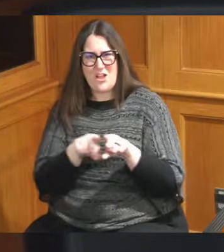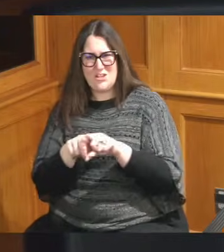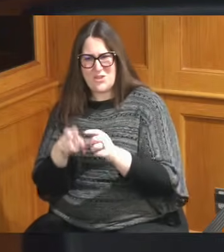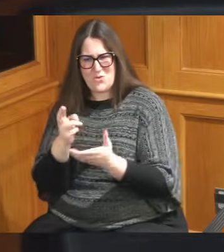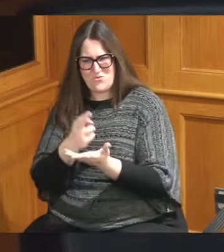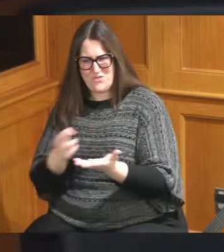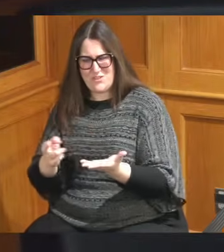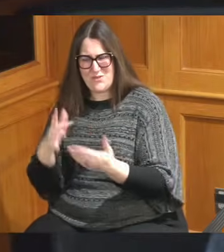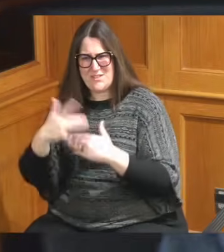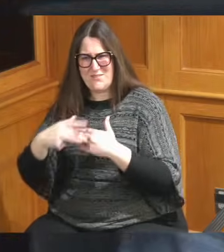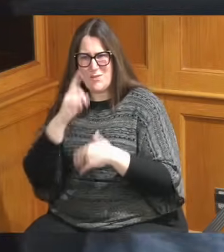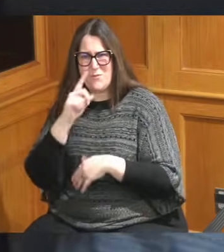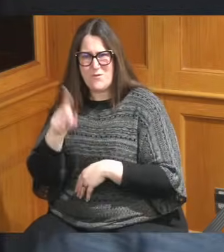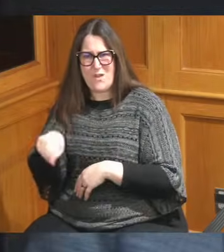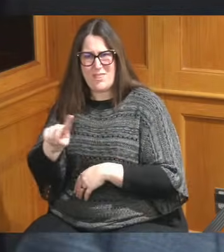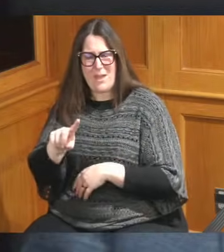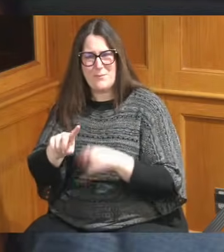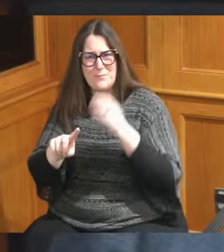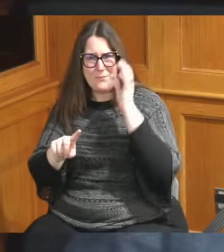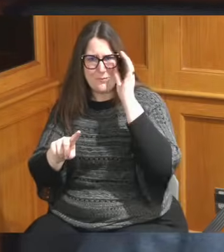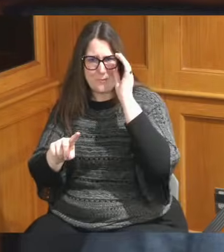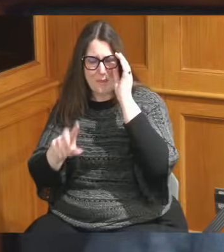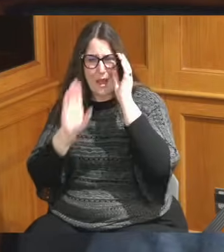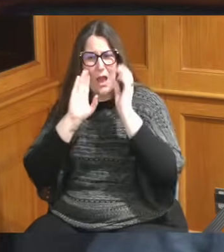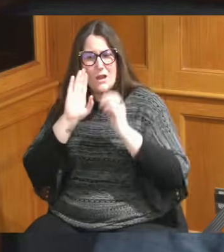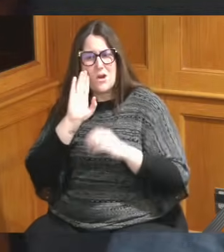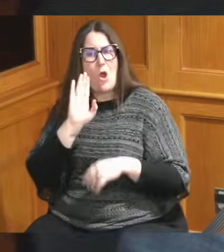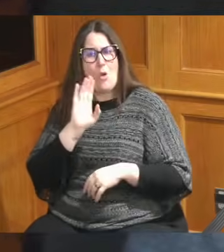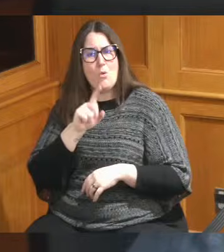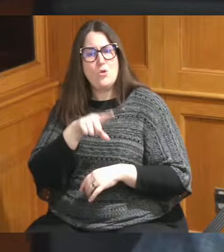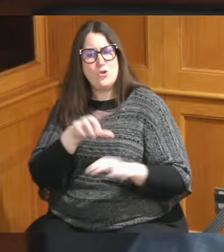that are available in the community. I mean, I know that's what you are doing and trying